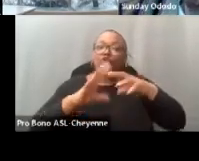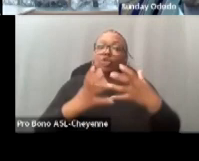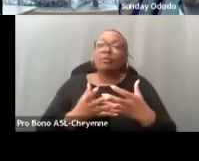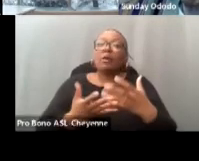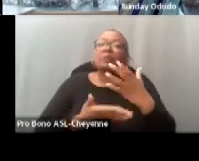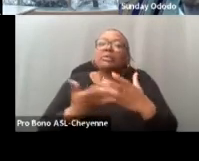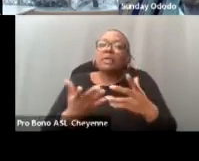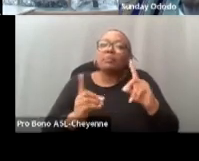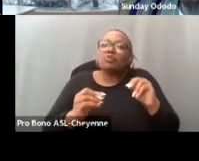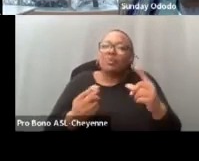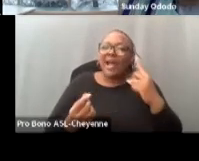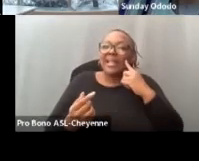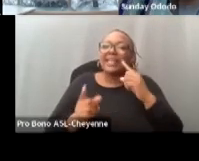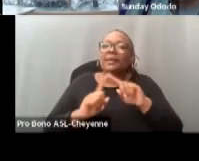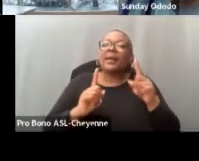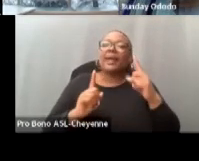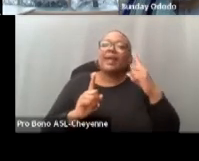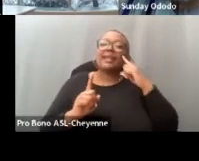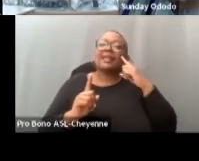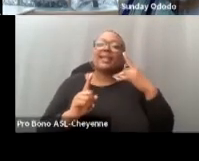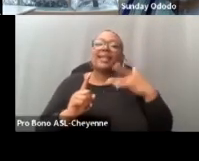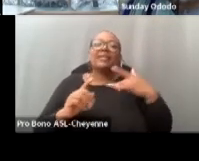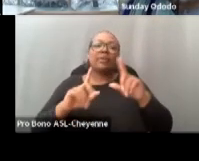I think it tends to be diverse everywhere.